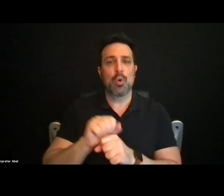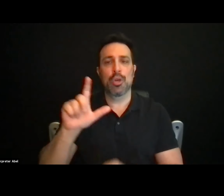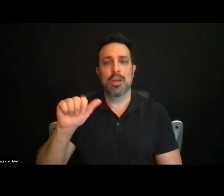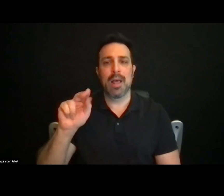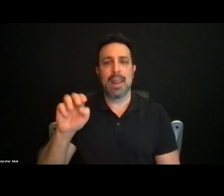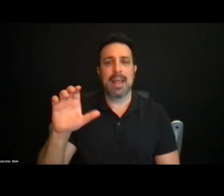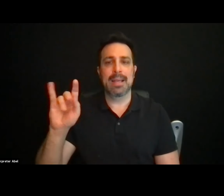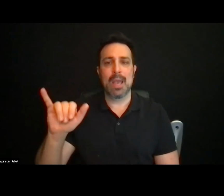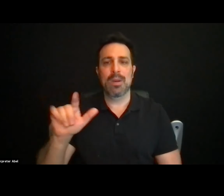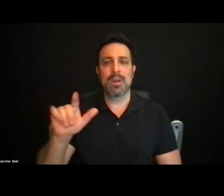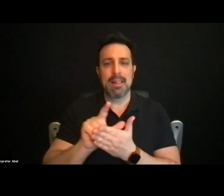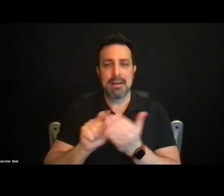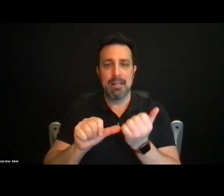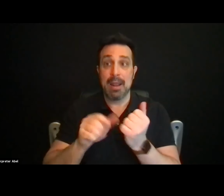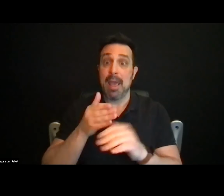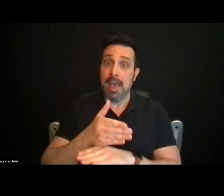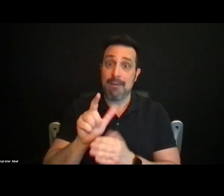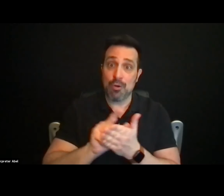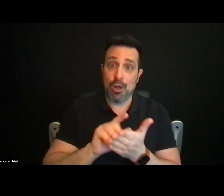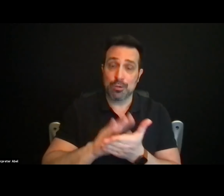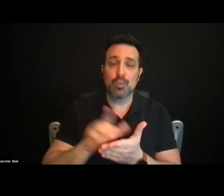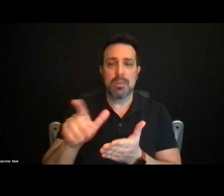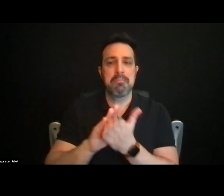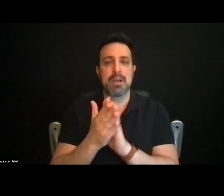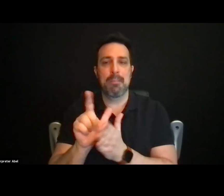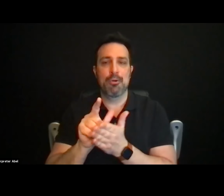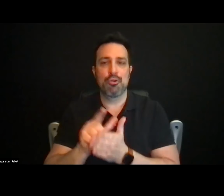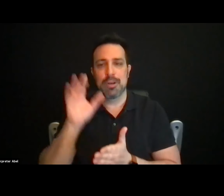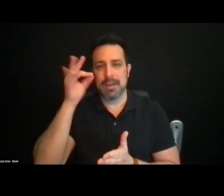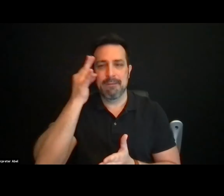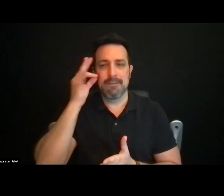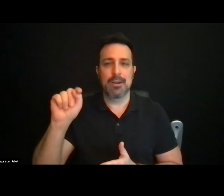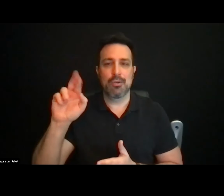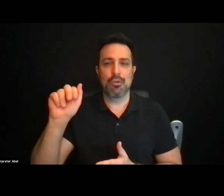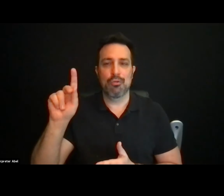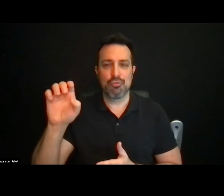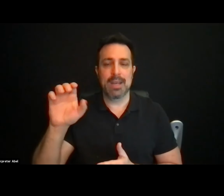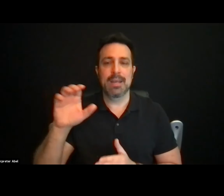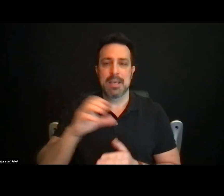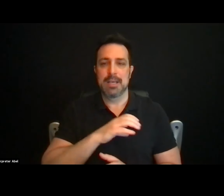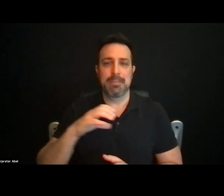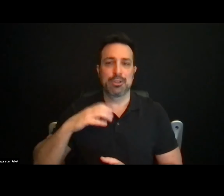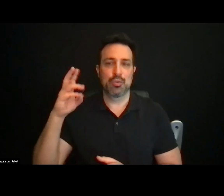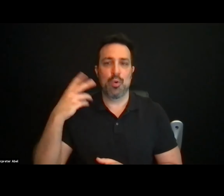the University of Oregon where she earned her bachelors in law degree. She